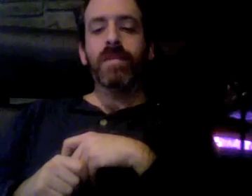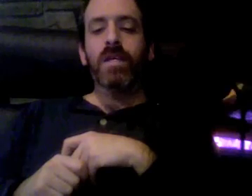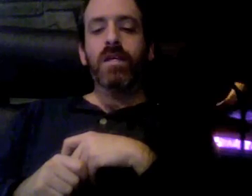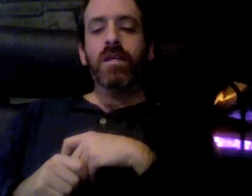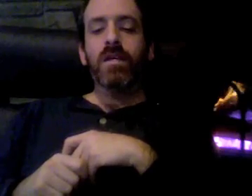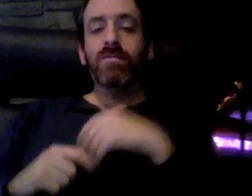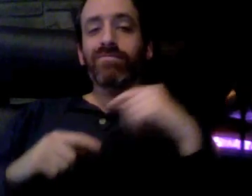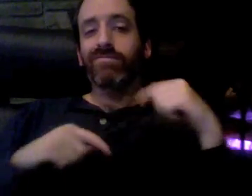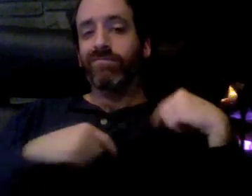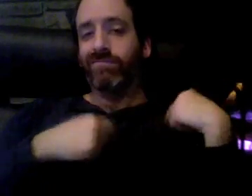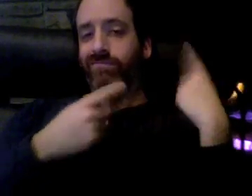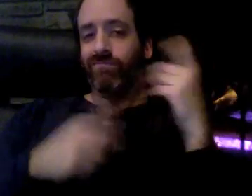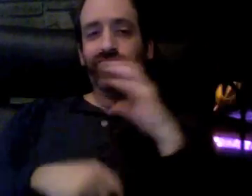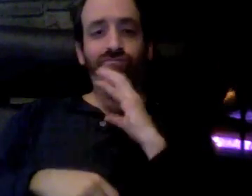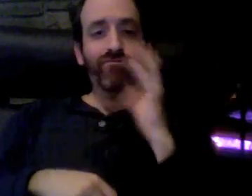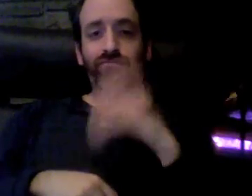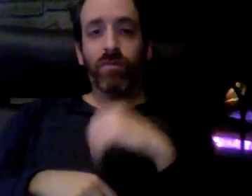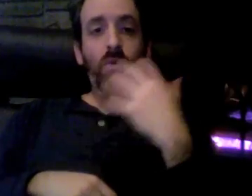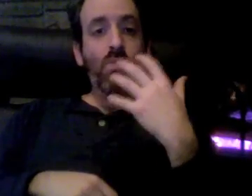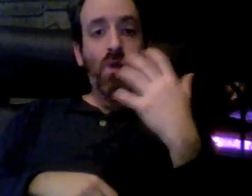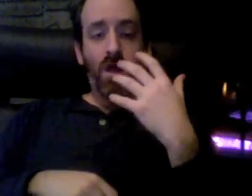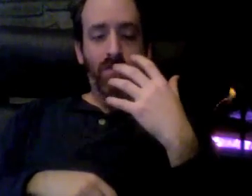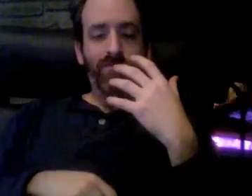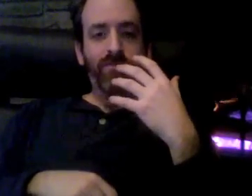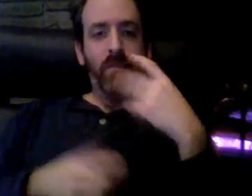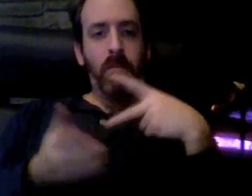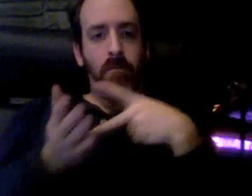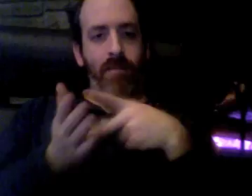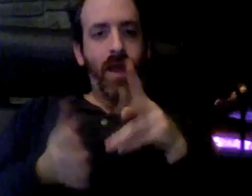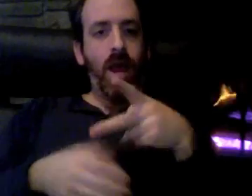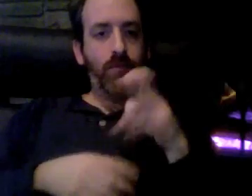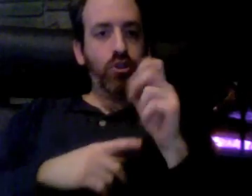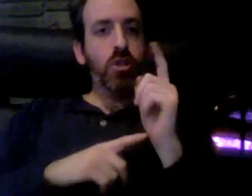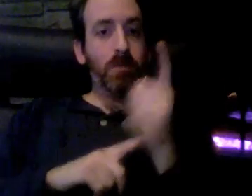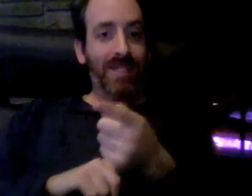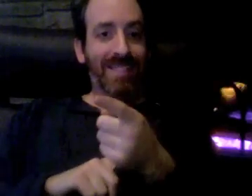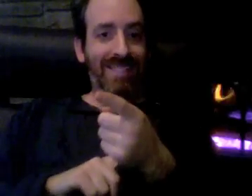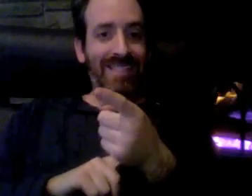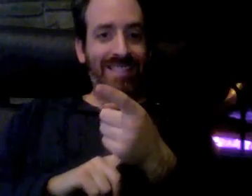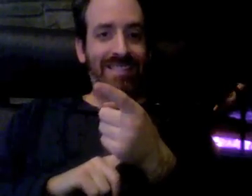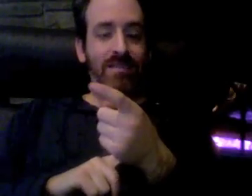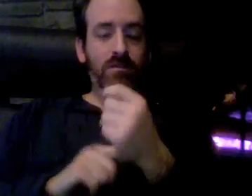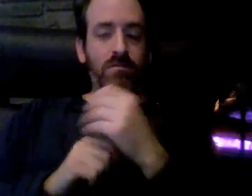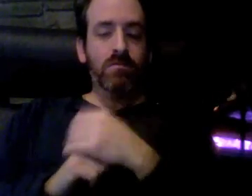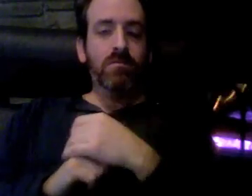Current we are using per minute rate structure.